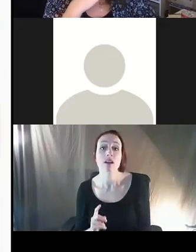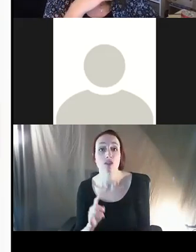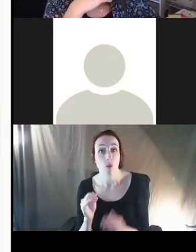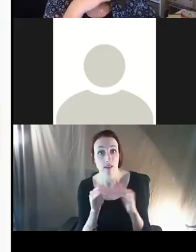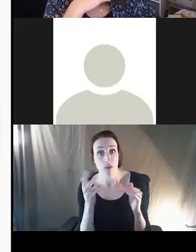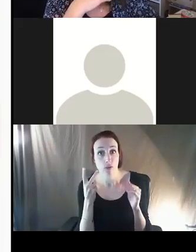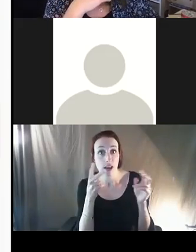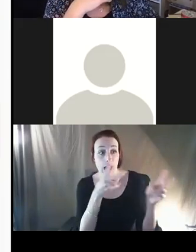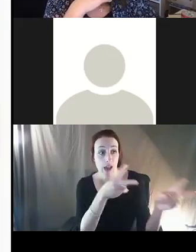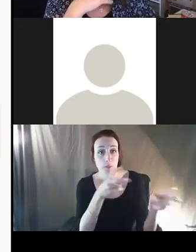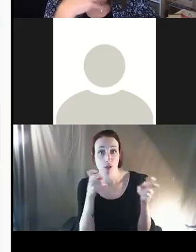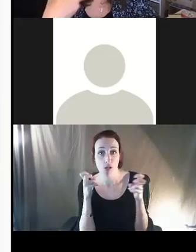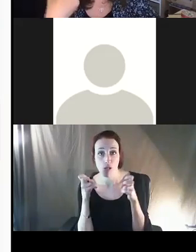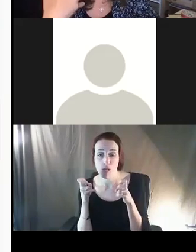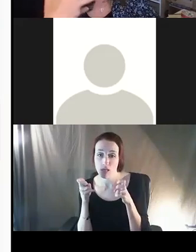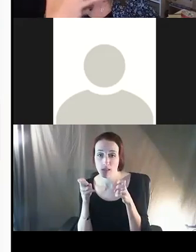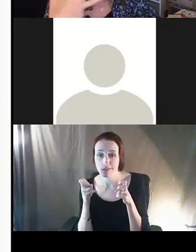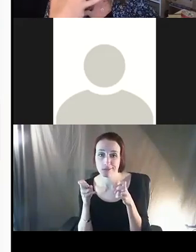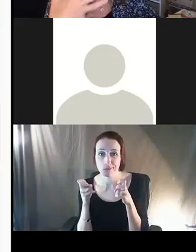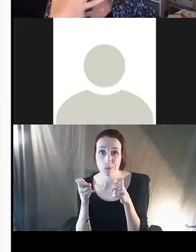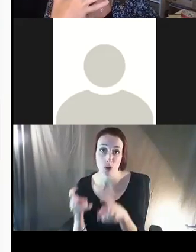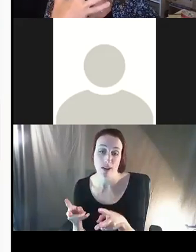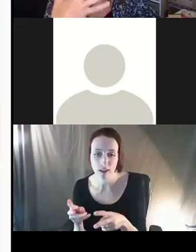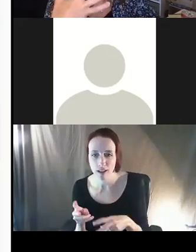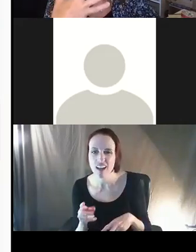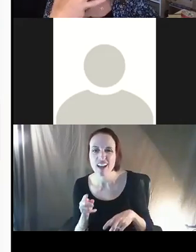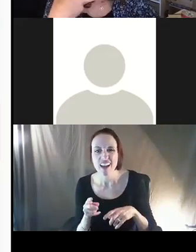As we are looking at this, it feels like a game to me, too.